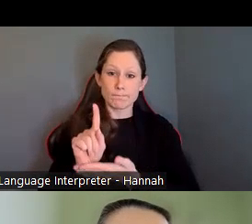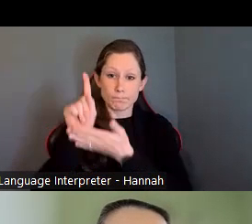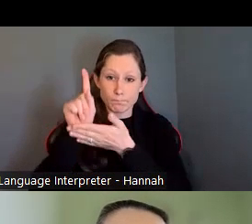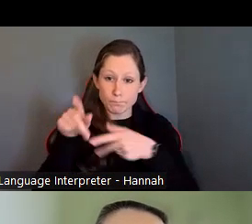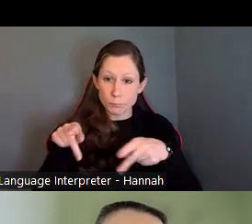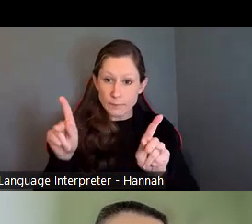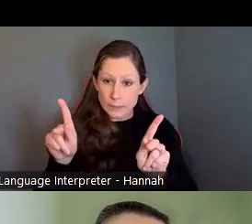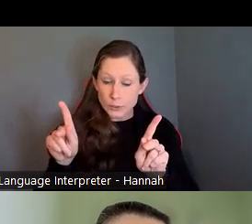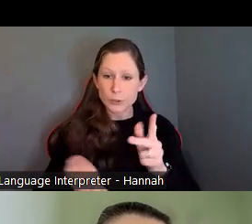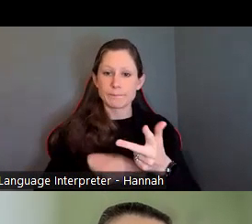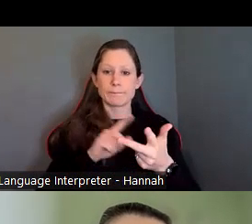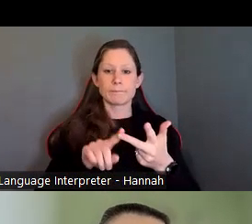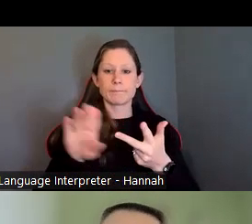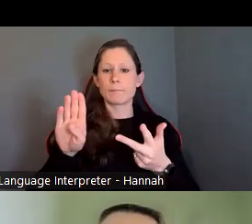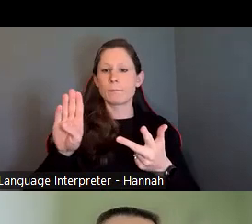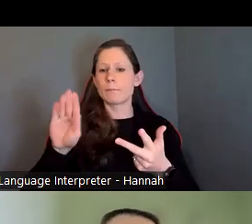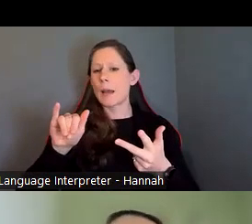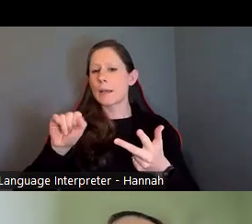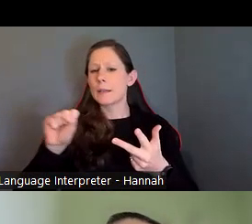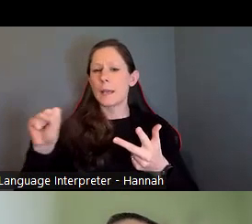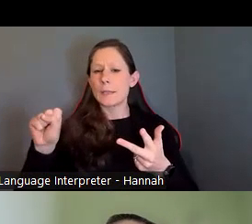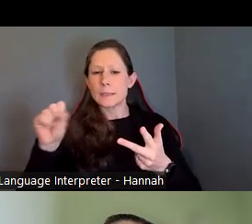What are your biases? We all have biases.